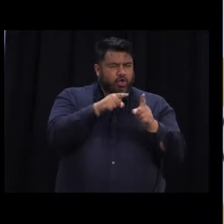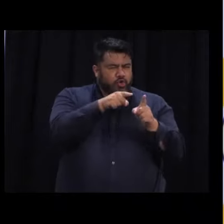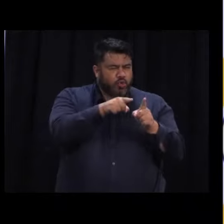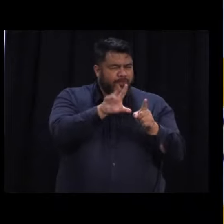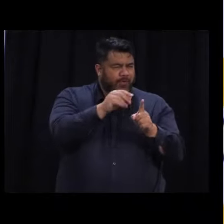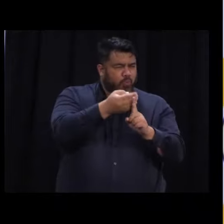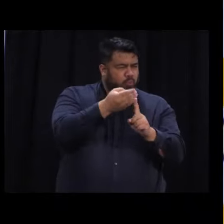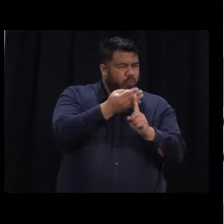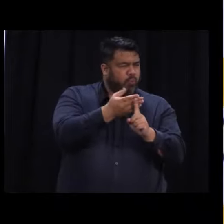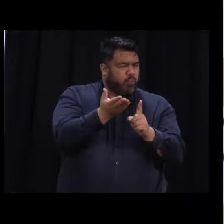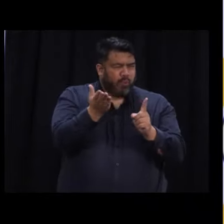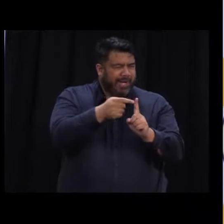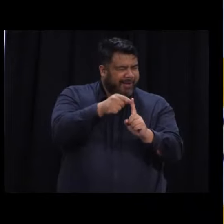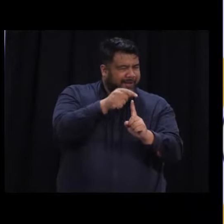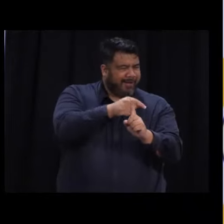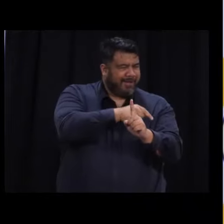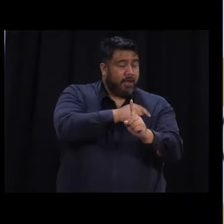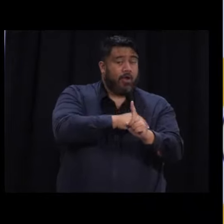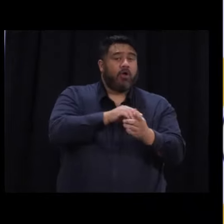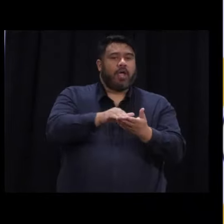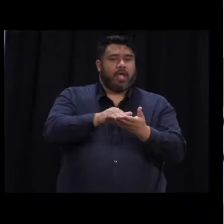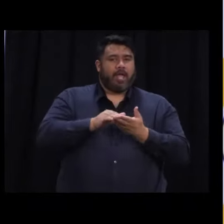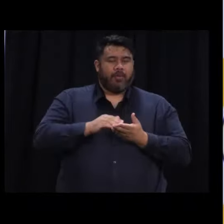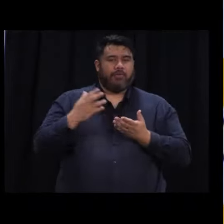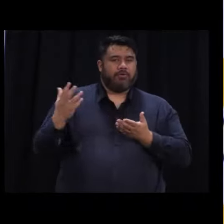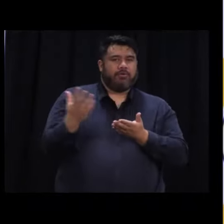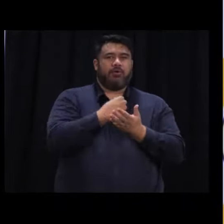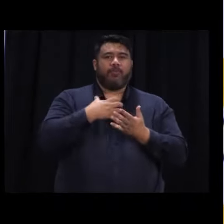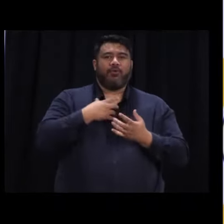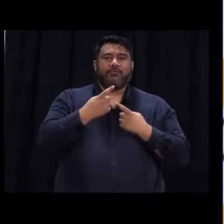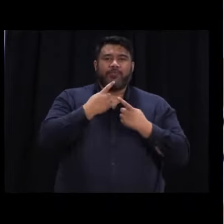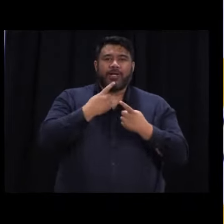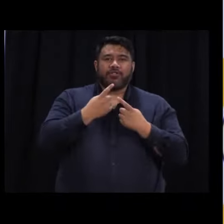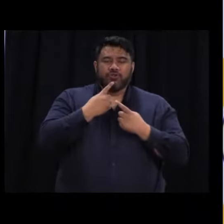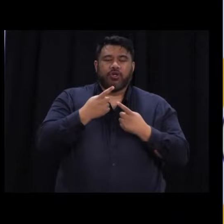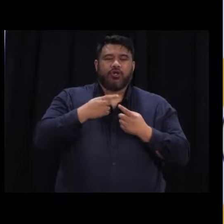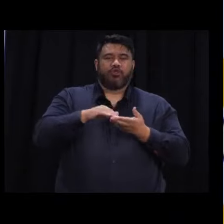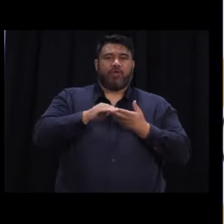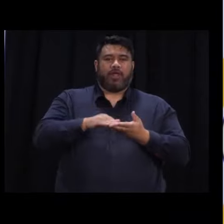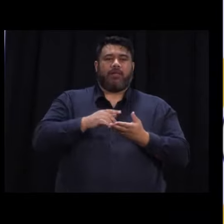are learning more about the spread of this outbreak. With our latest cluster, we do know